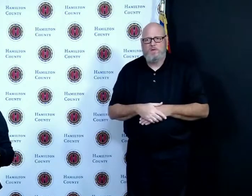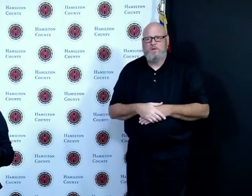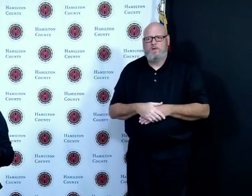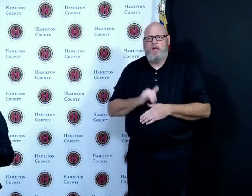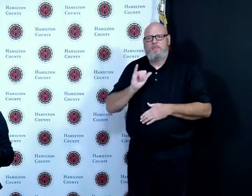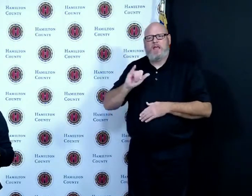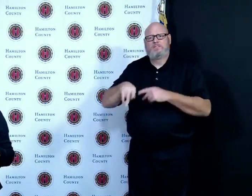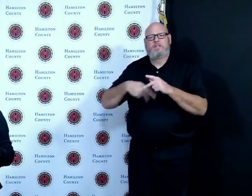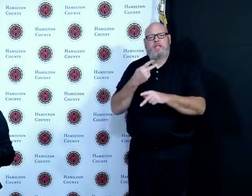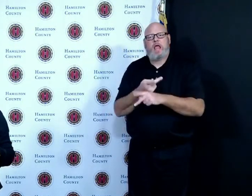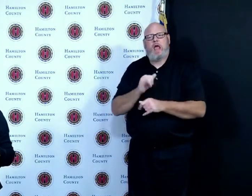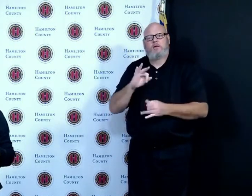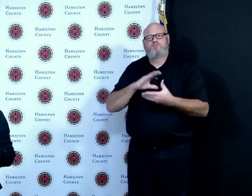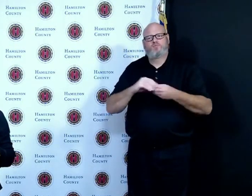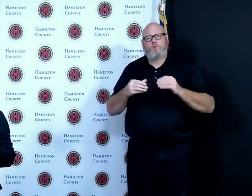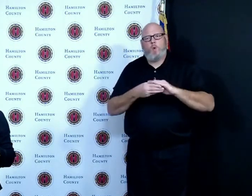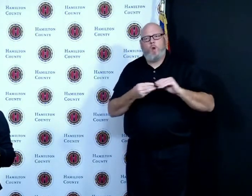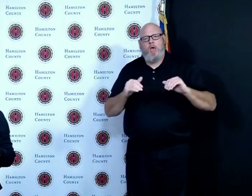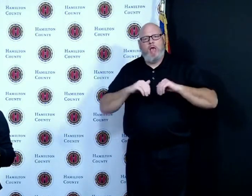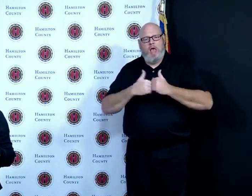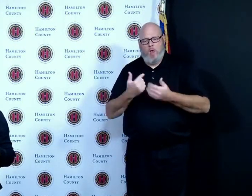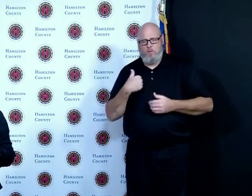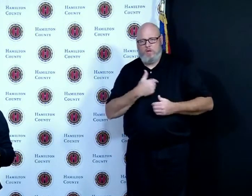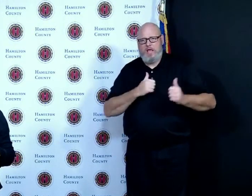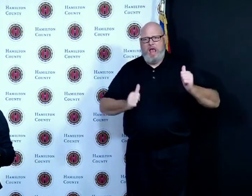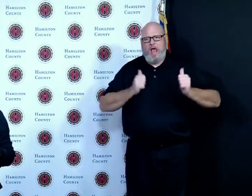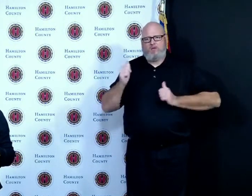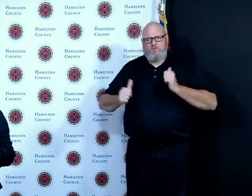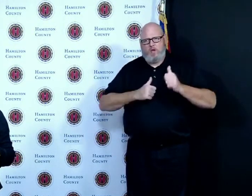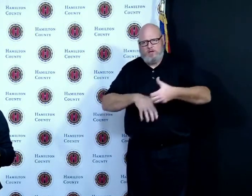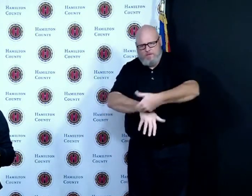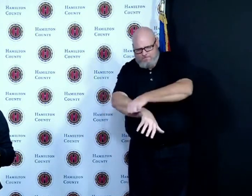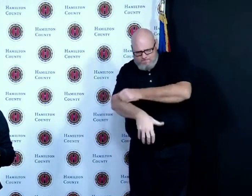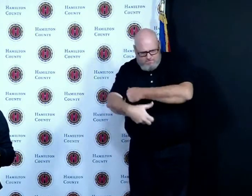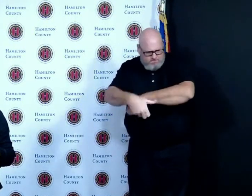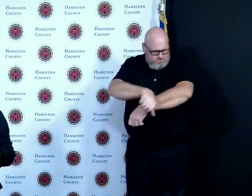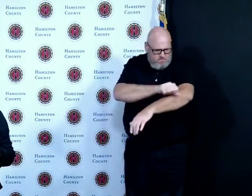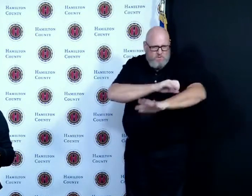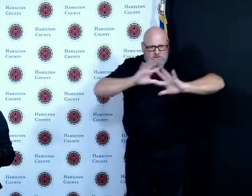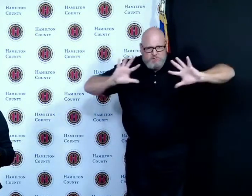or getting things situated I know you guys have already have the capacity to accept more vaccines